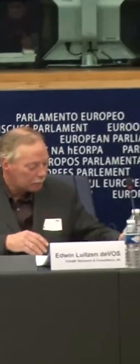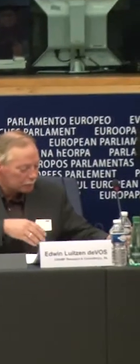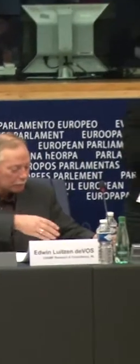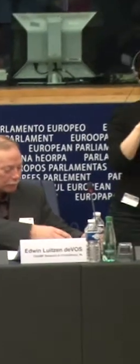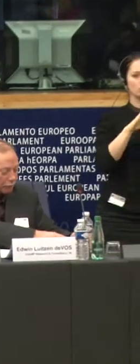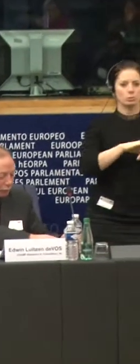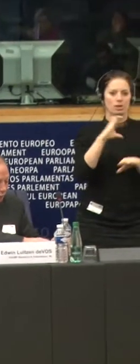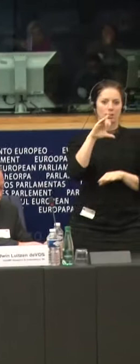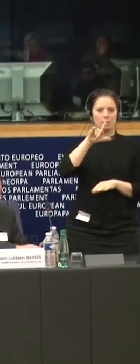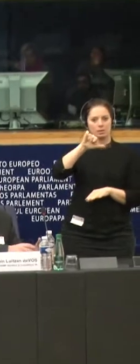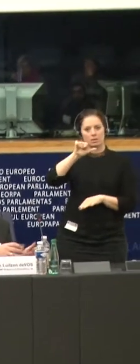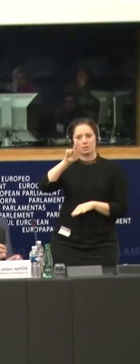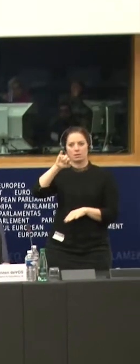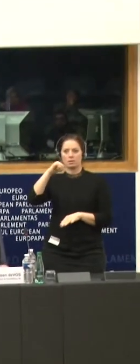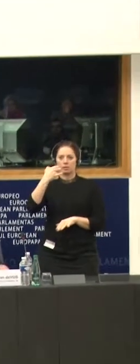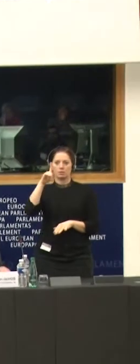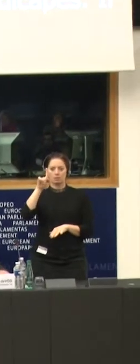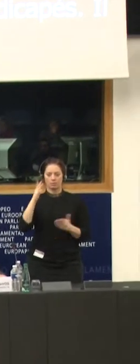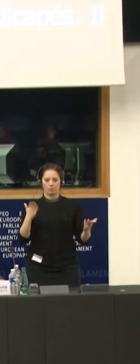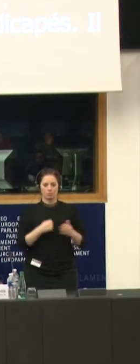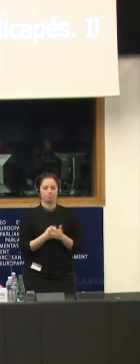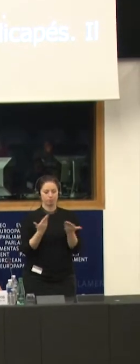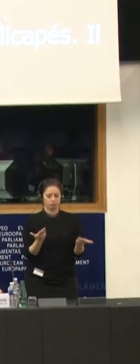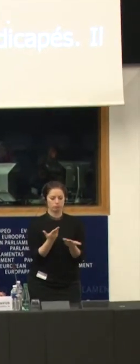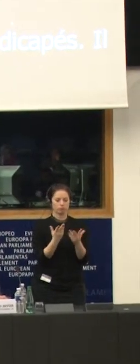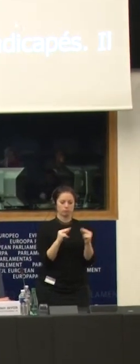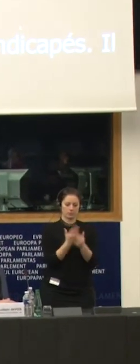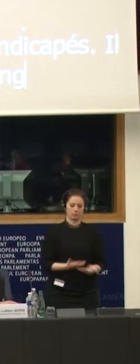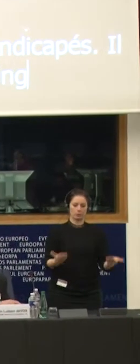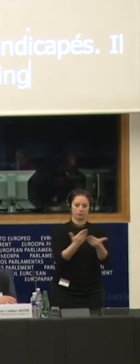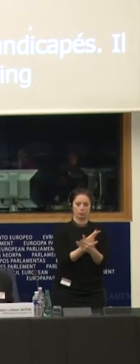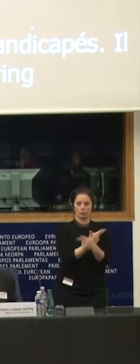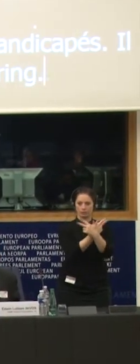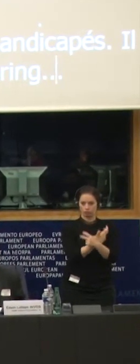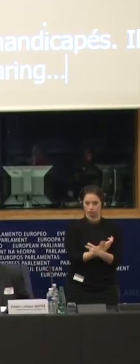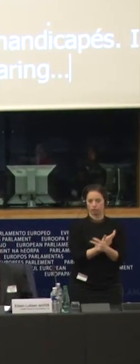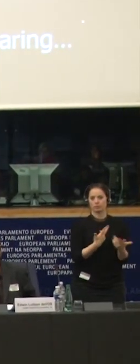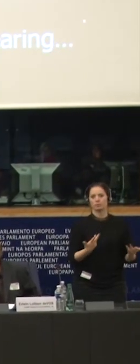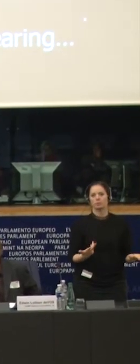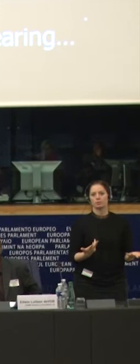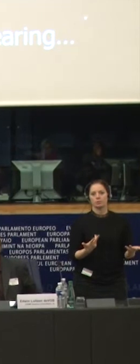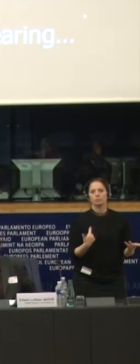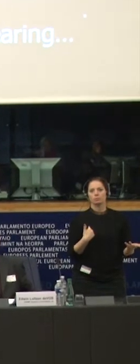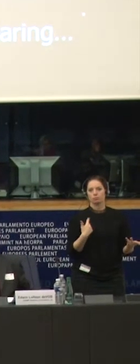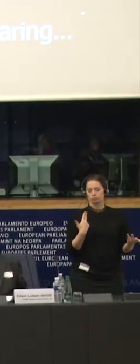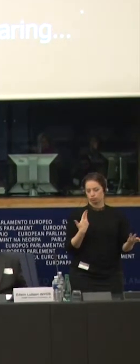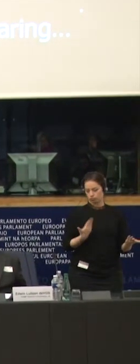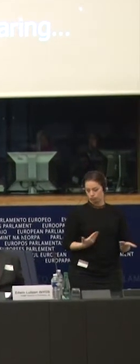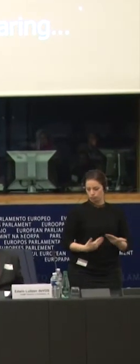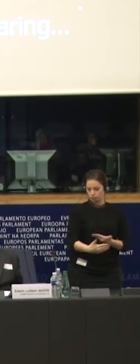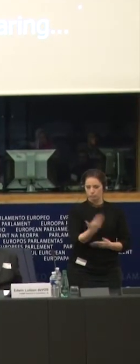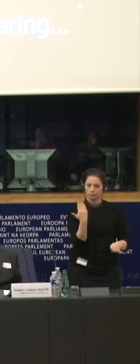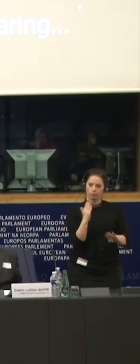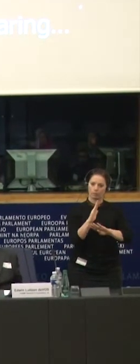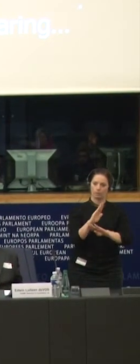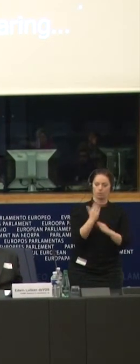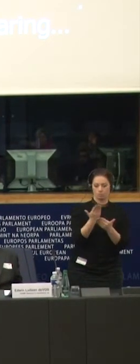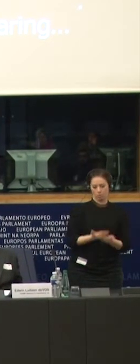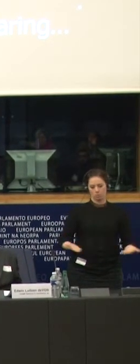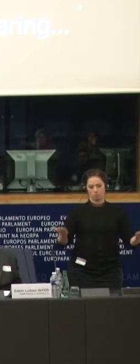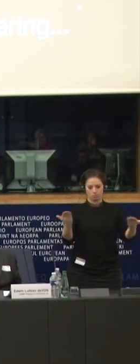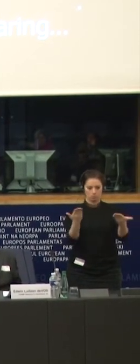school and employment. Perhaps I can speak briefly about early schooling days.